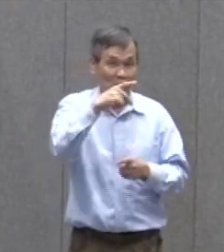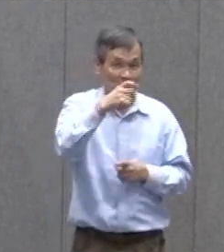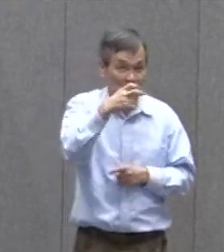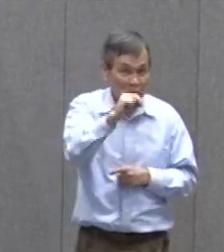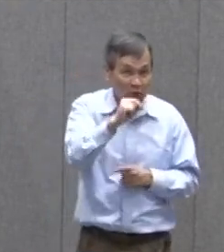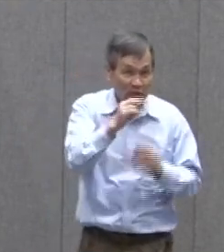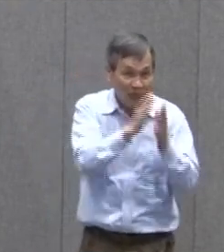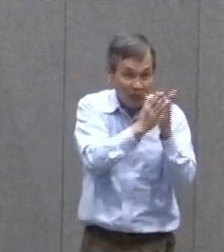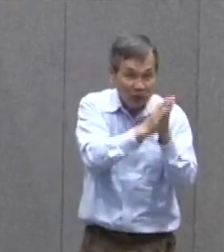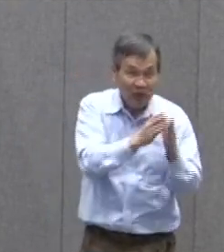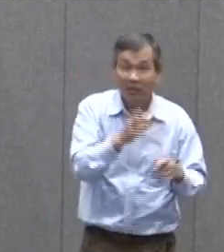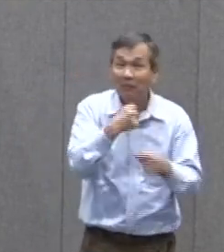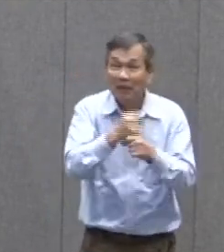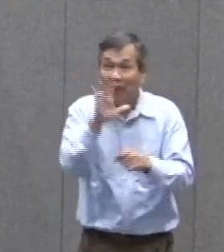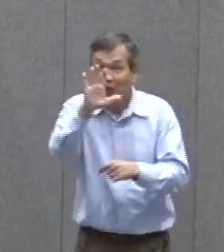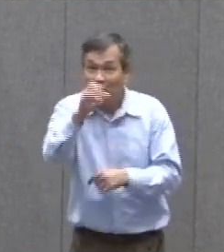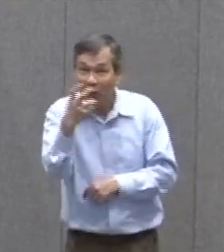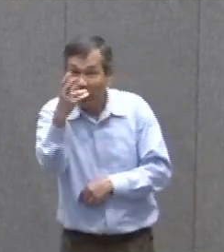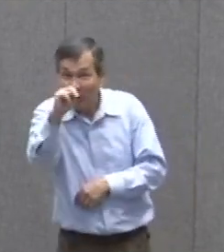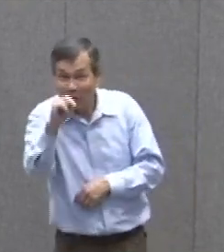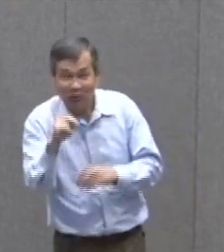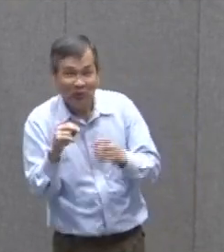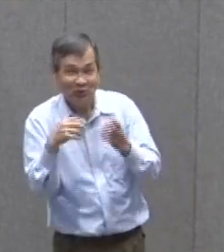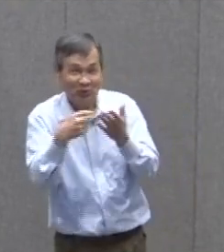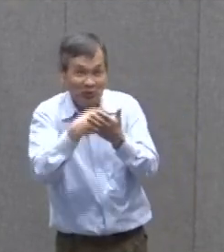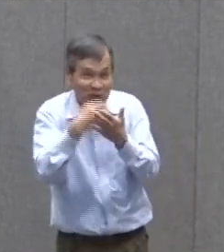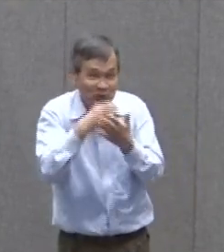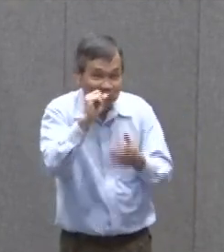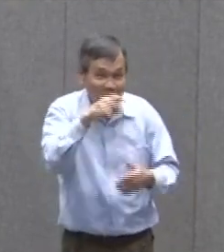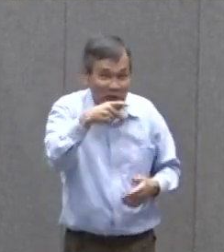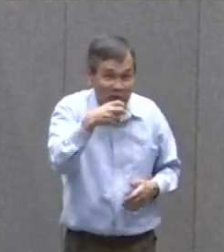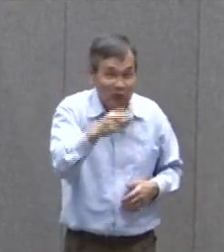And don't forget to make your spoon and your own spoon story when you finish today.